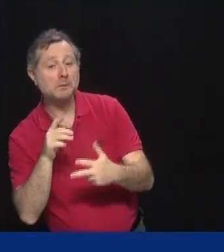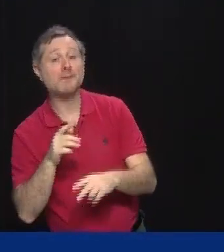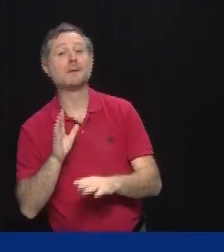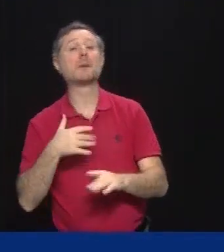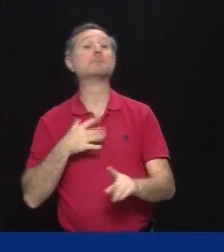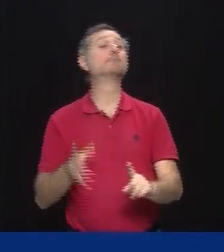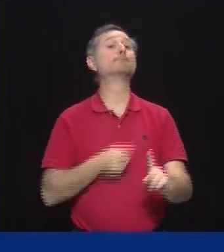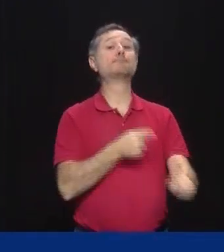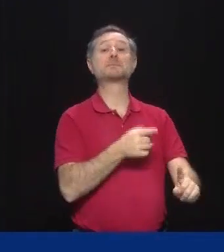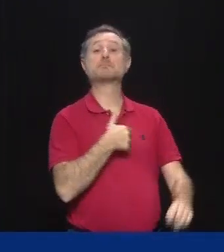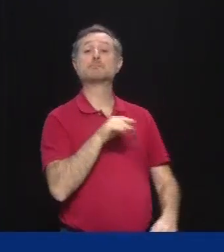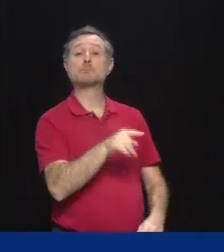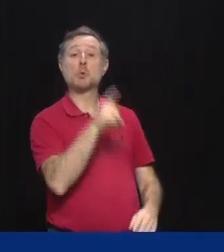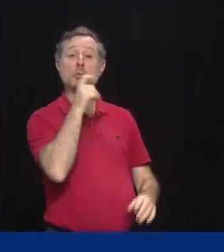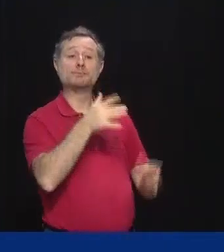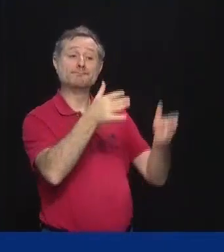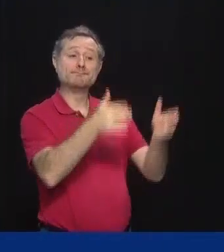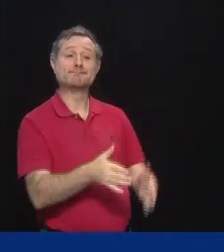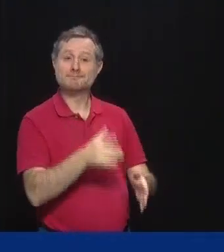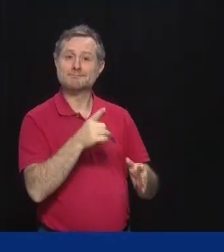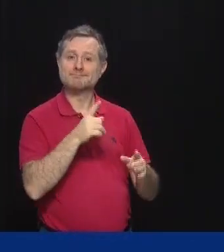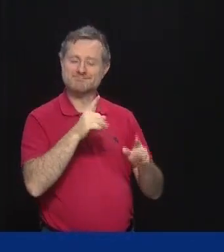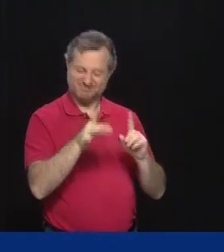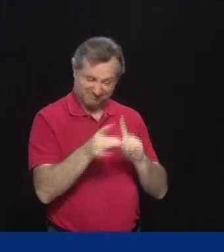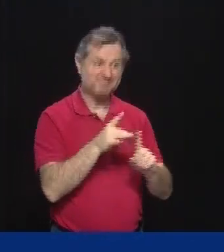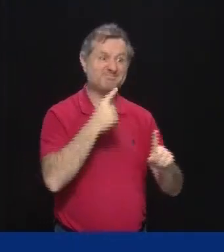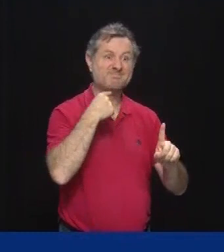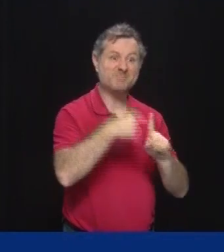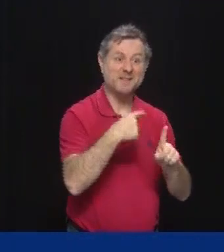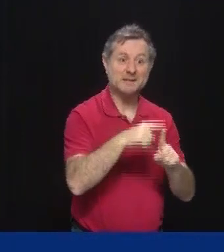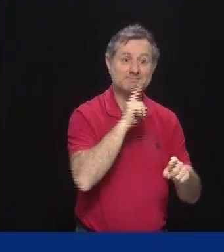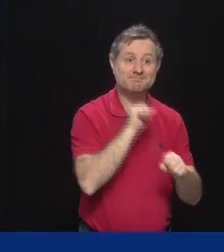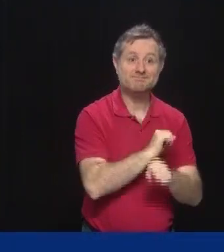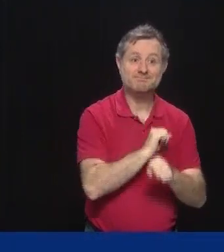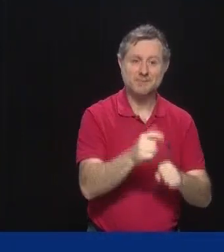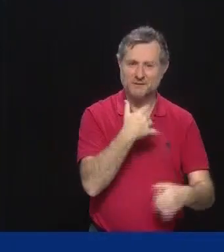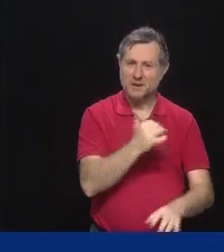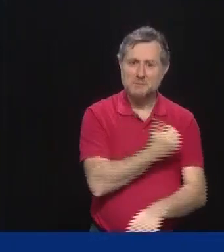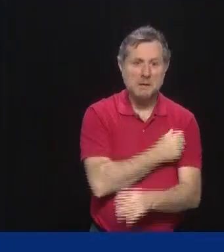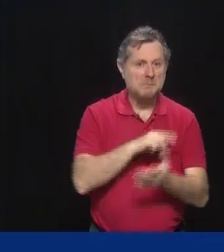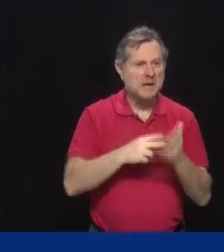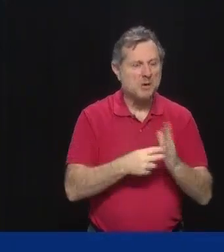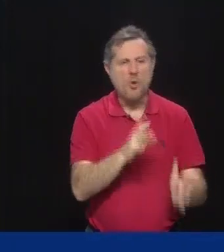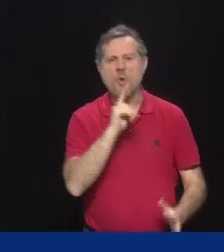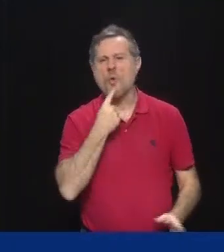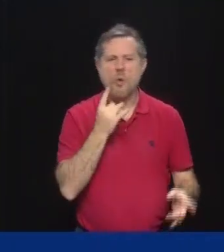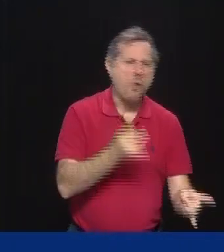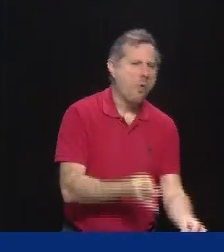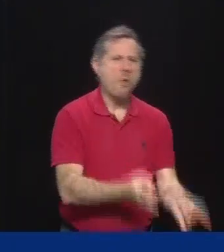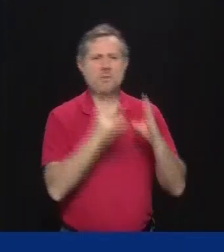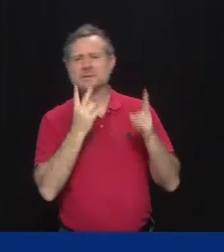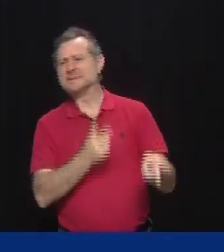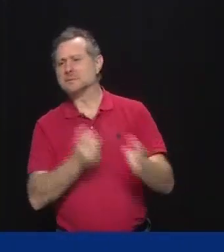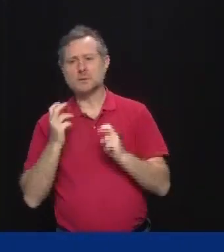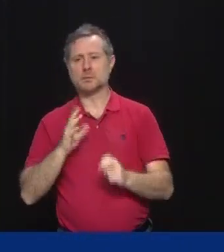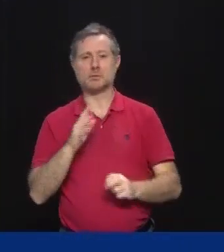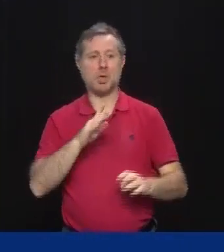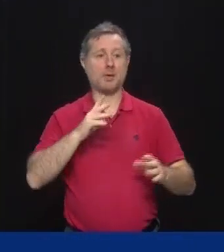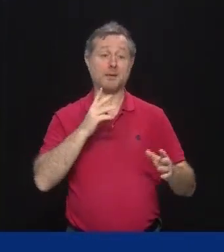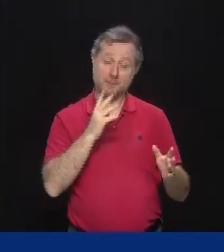A BREAK THROUGH CASE. WHILE THESE ARE TESTING POSITIVE